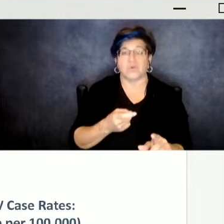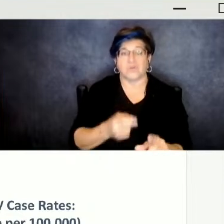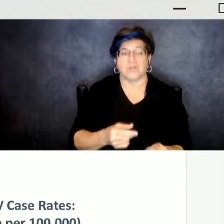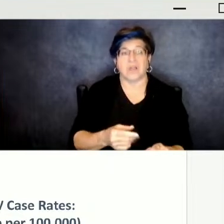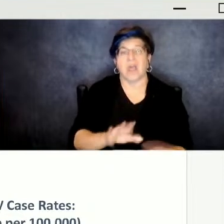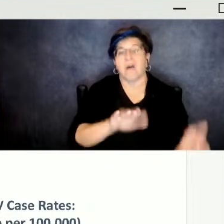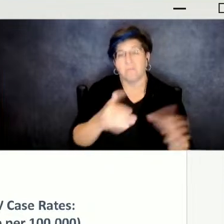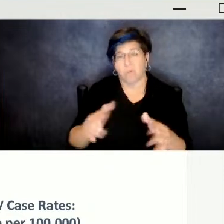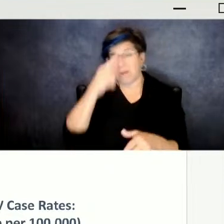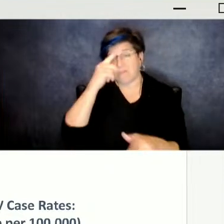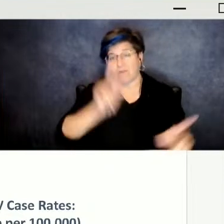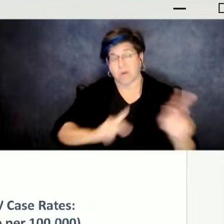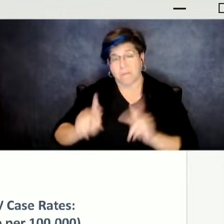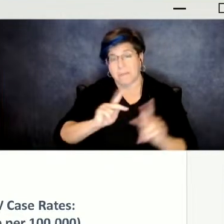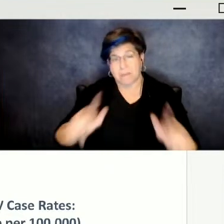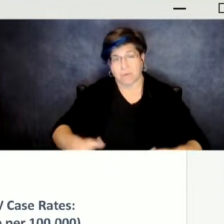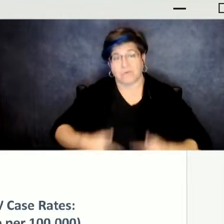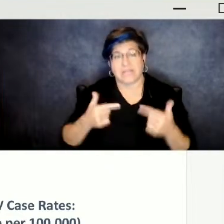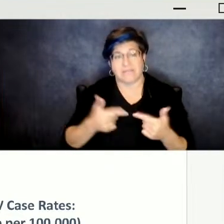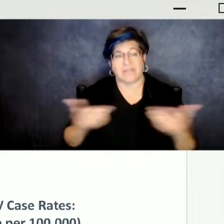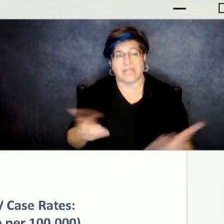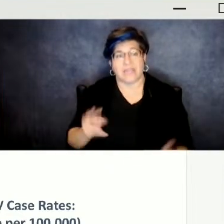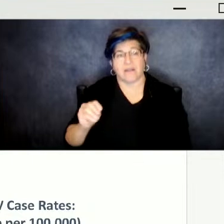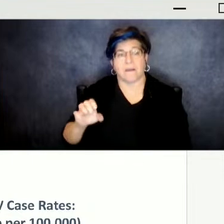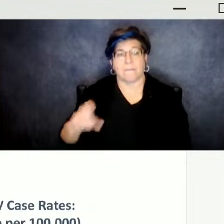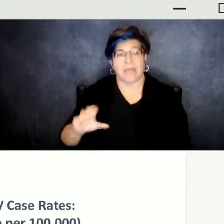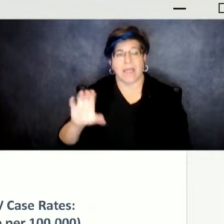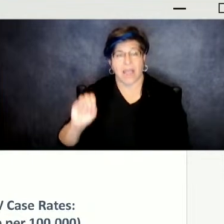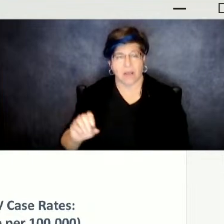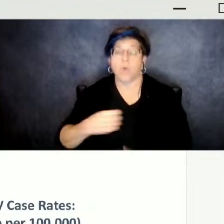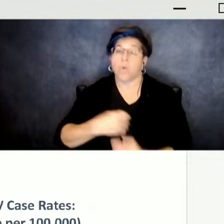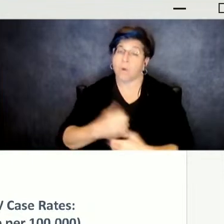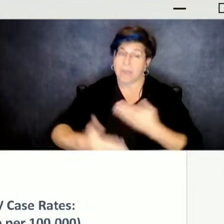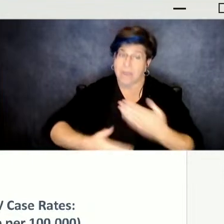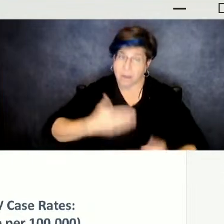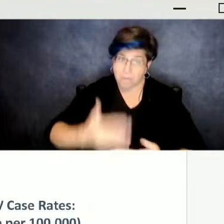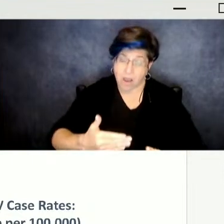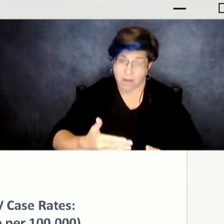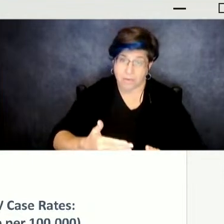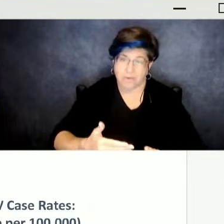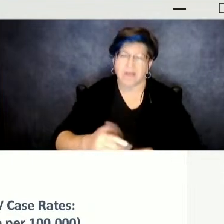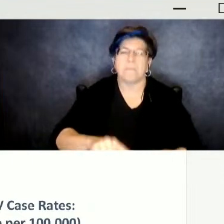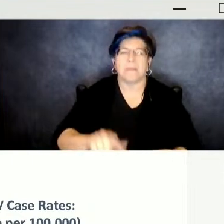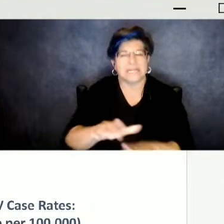APPRECIABLE SOURCE OF MORBIDITY FOR OUR RESIDENTS IN